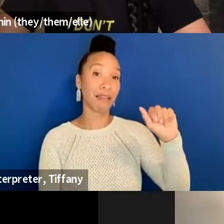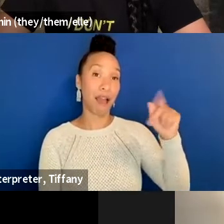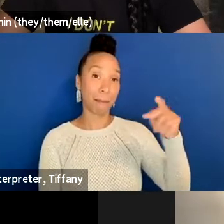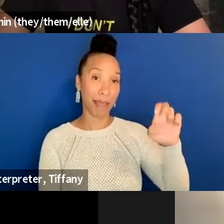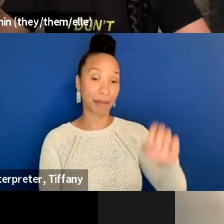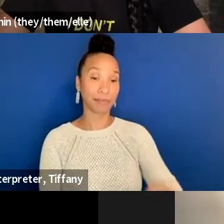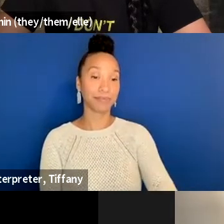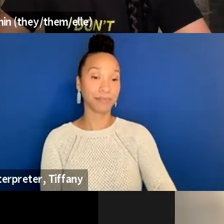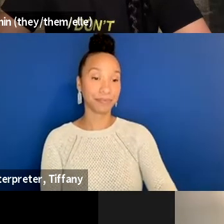Benjamin (they/them/elle): The shinnecock.